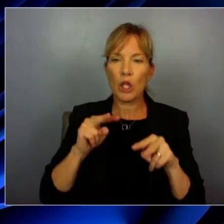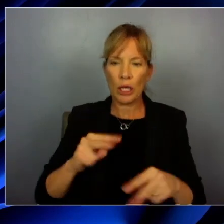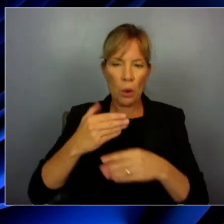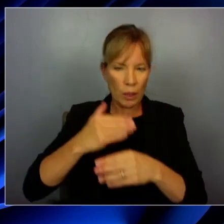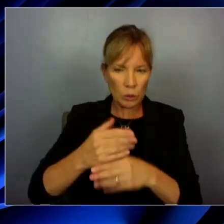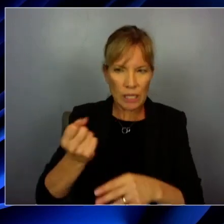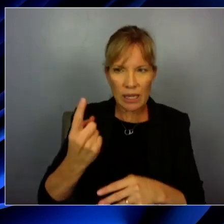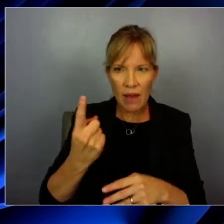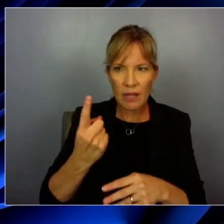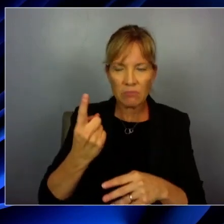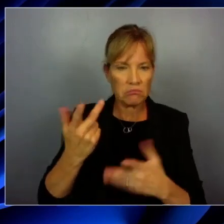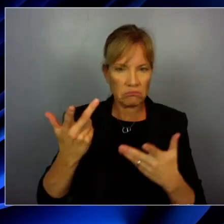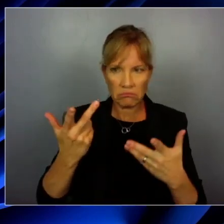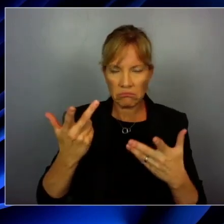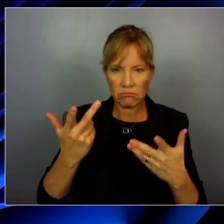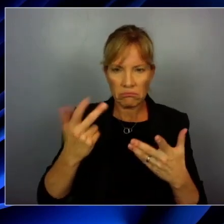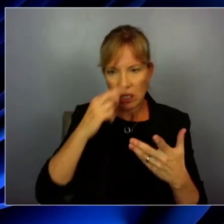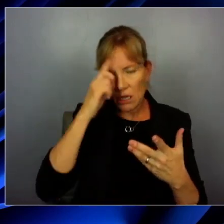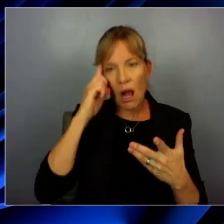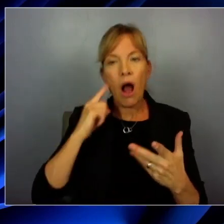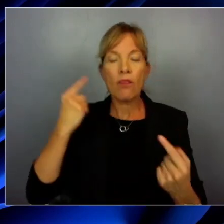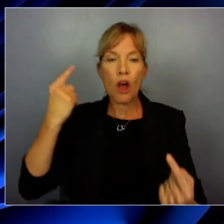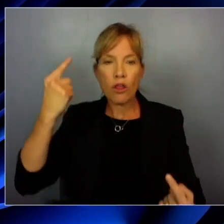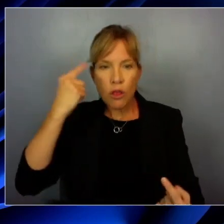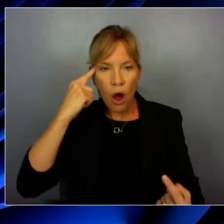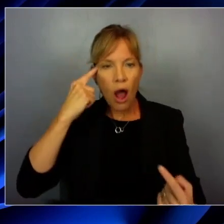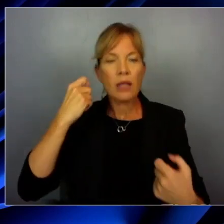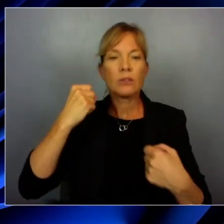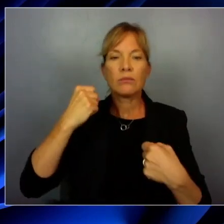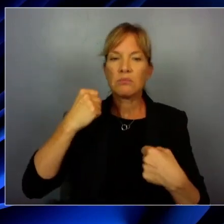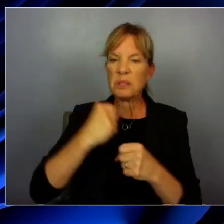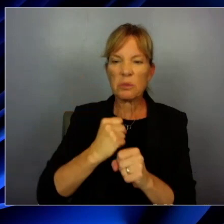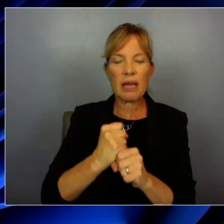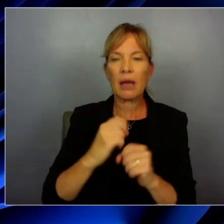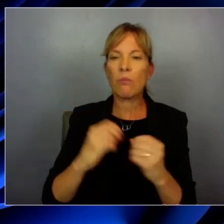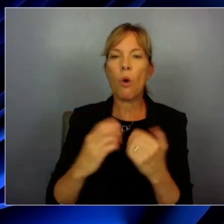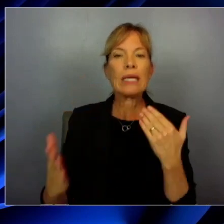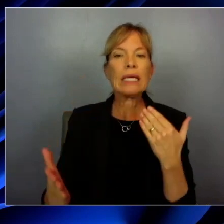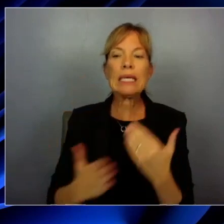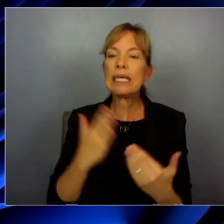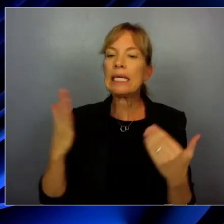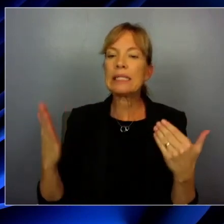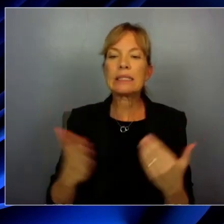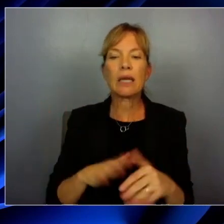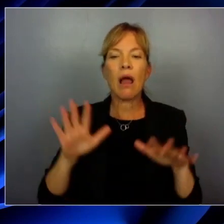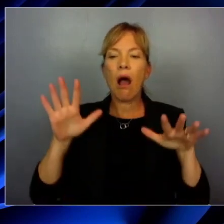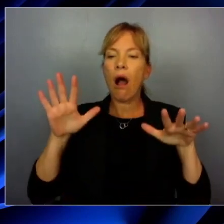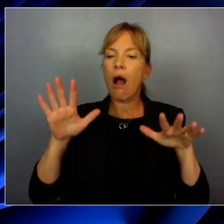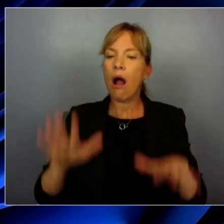The thought was to make it easy and calm and I don't know about you,